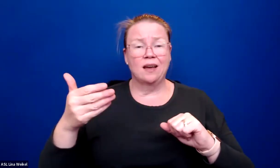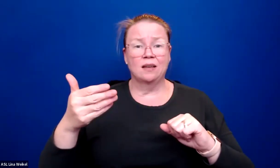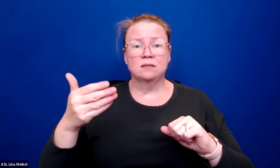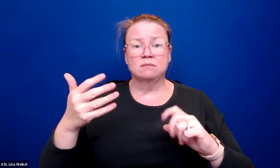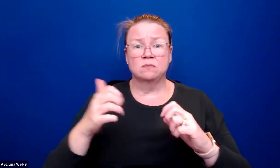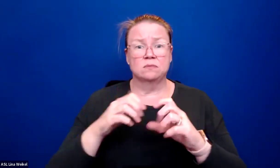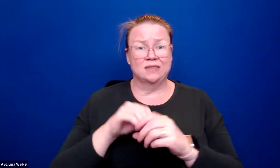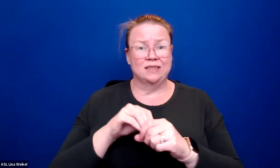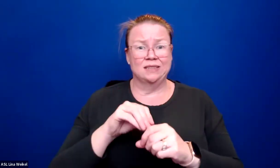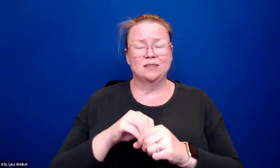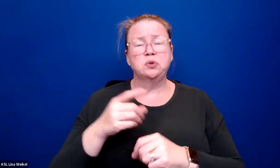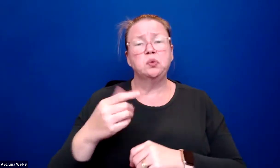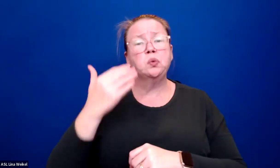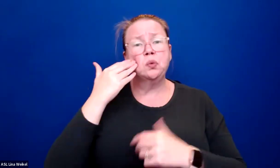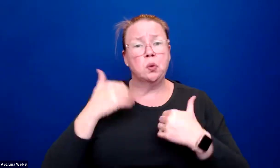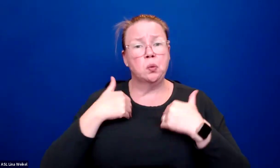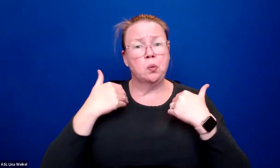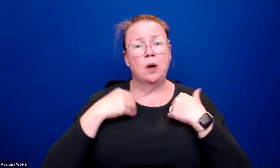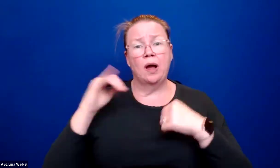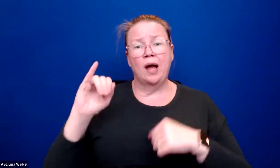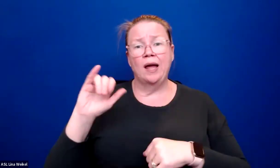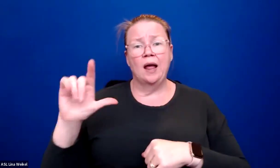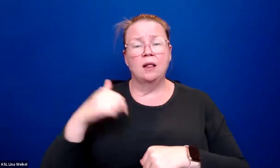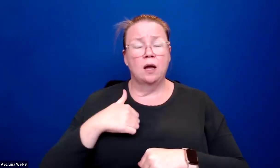Elissa w/ APRIL: within. You know the youth. Il, I know that